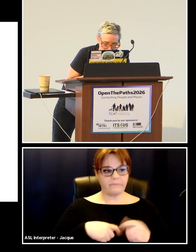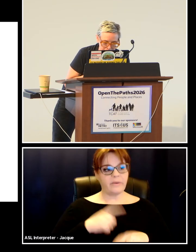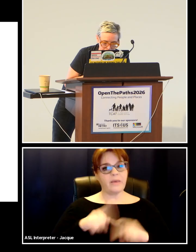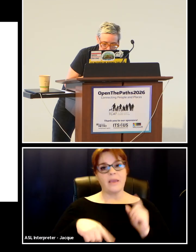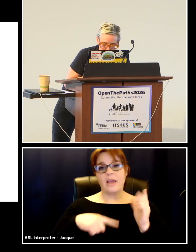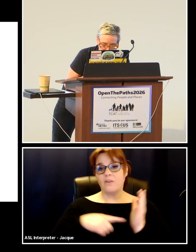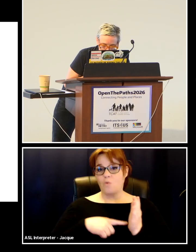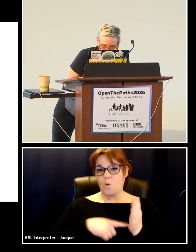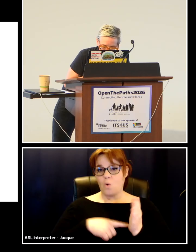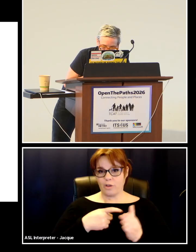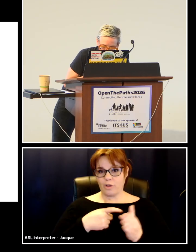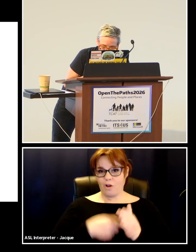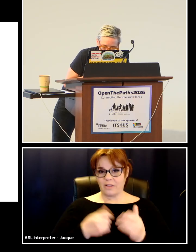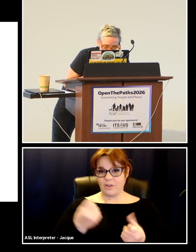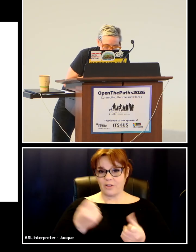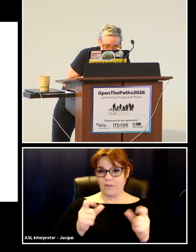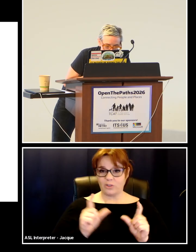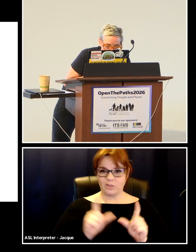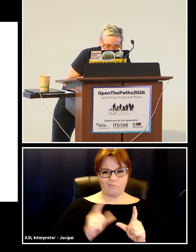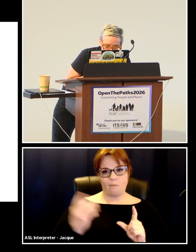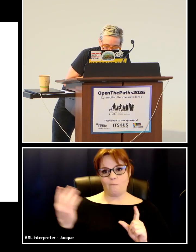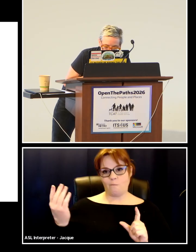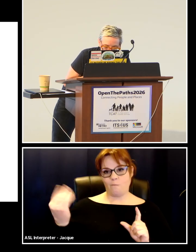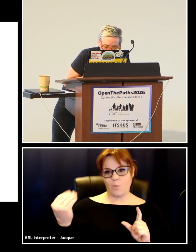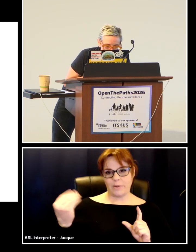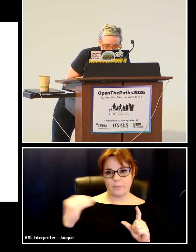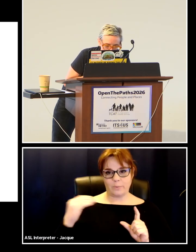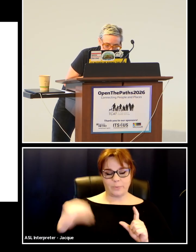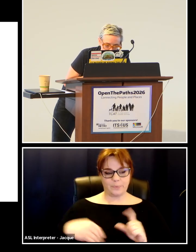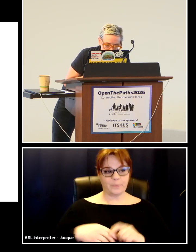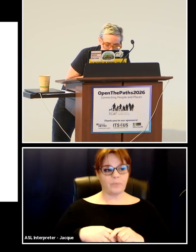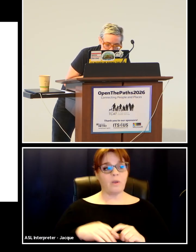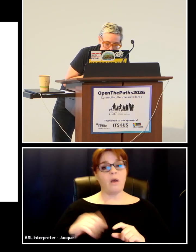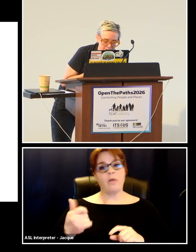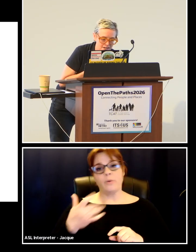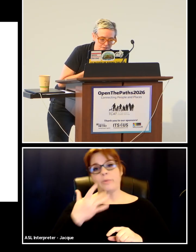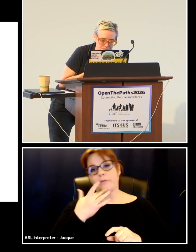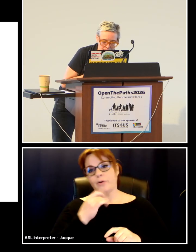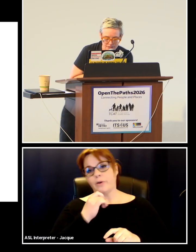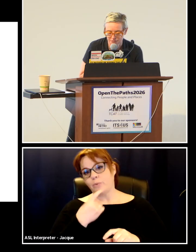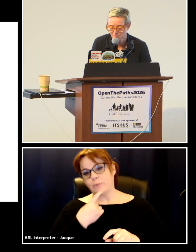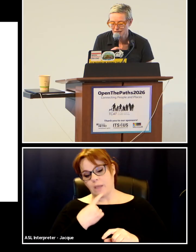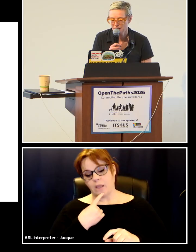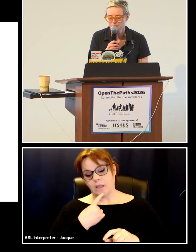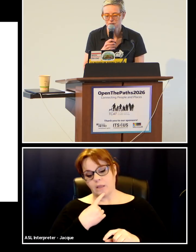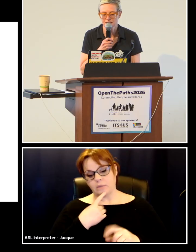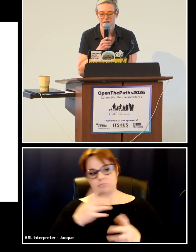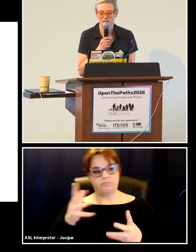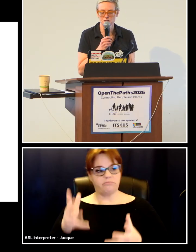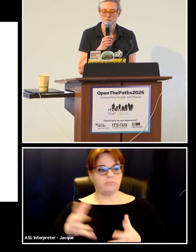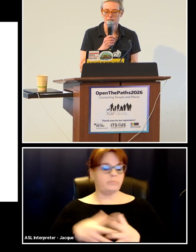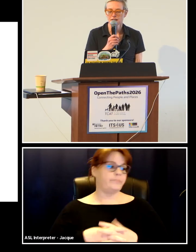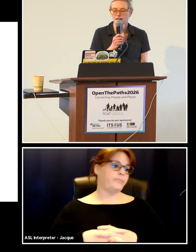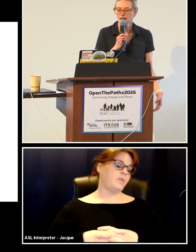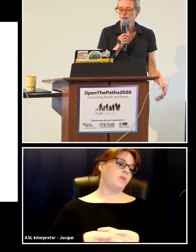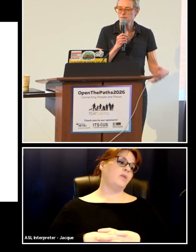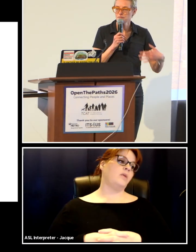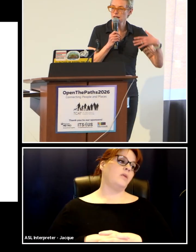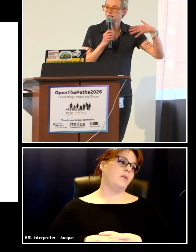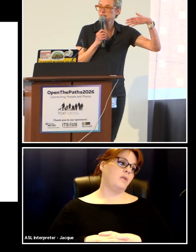driver's license 14%. Other um or prefer not to say are um the remaining percent. So um you can